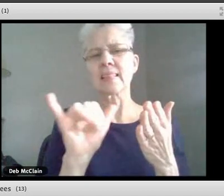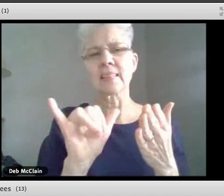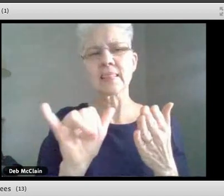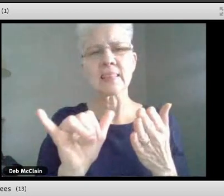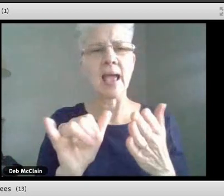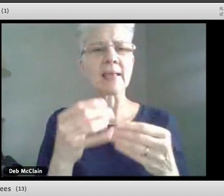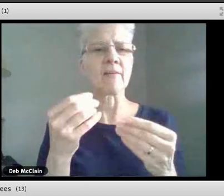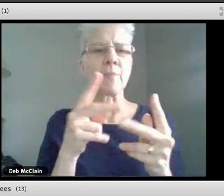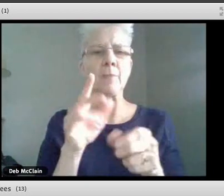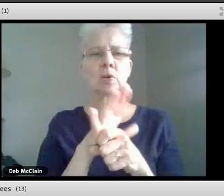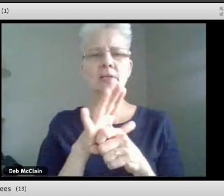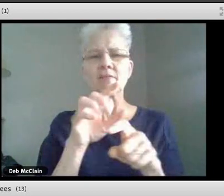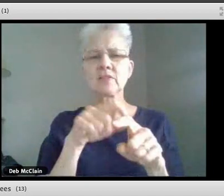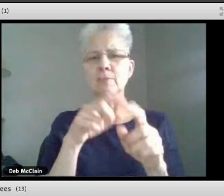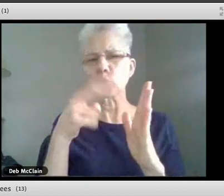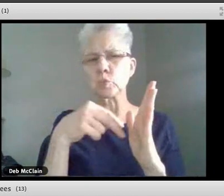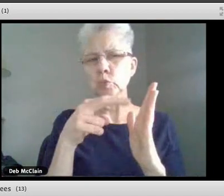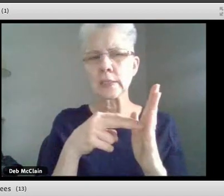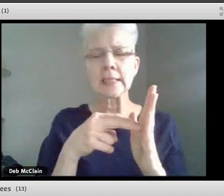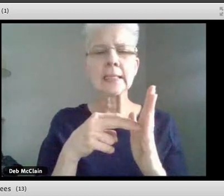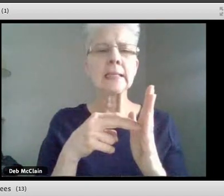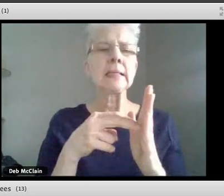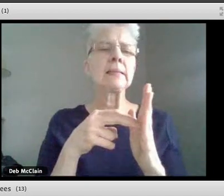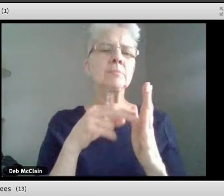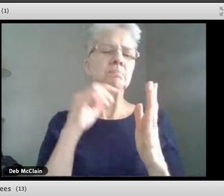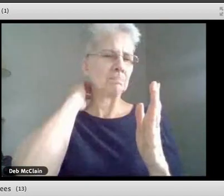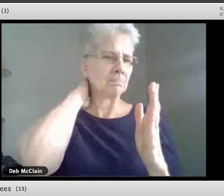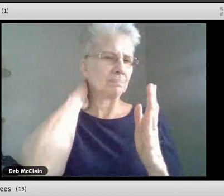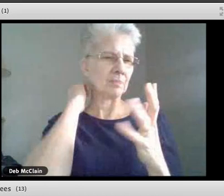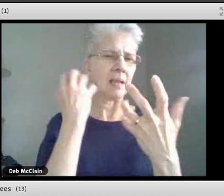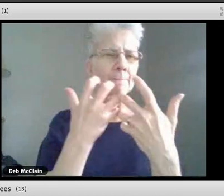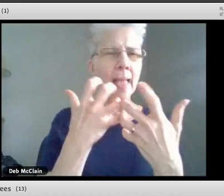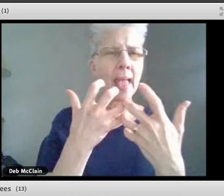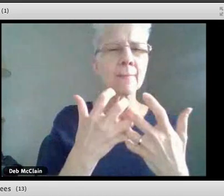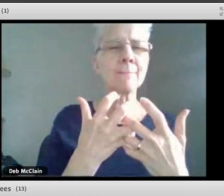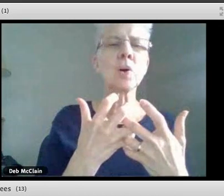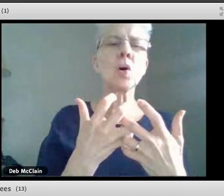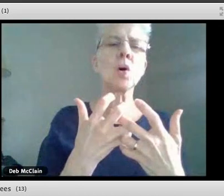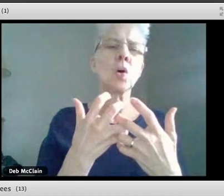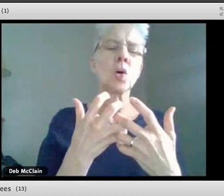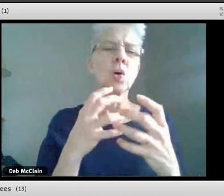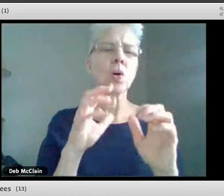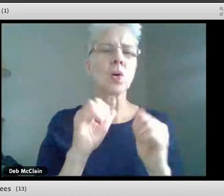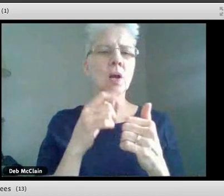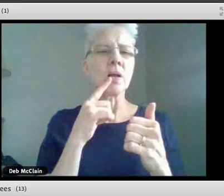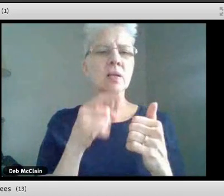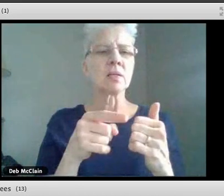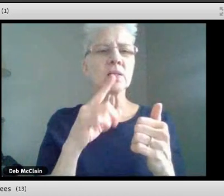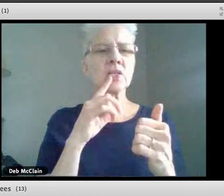it's navigable, it prevents seizures, you know, color-blindness, image maps, data tables.